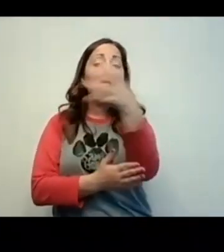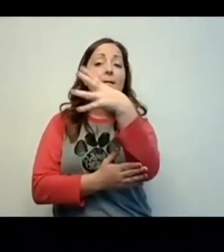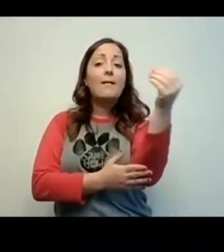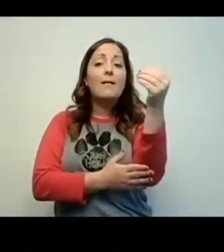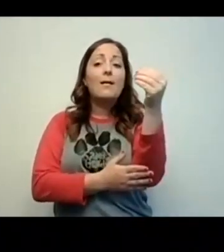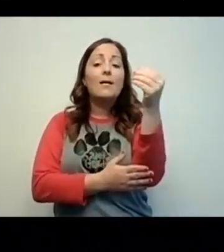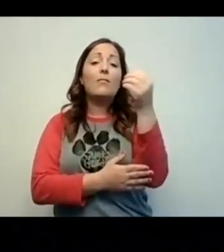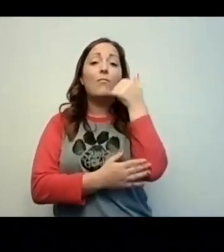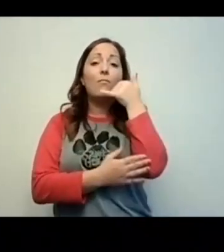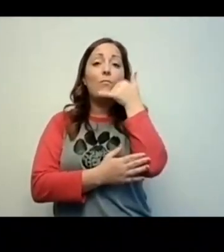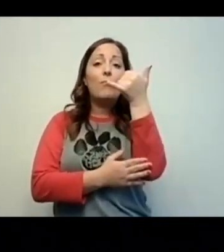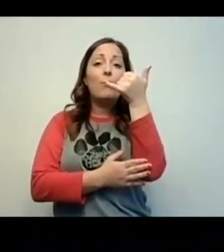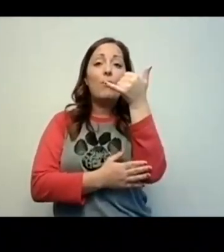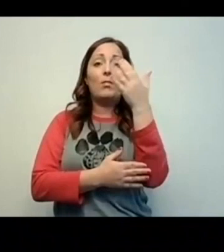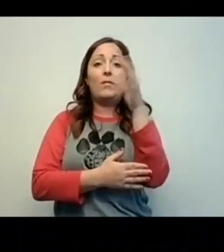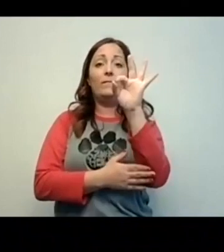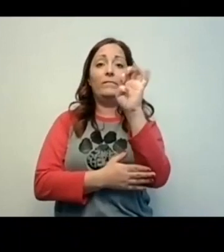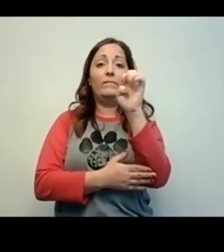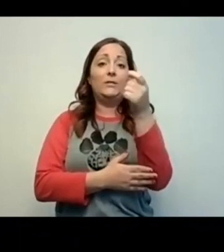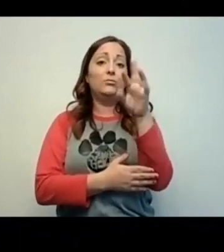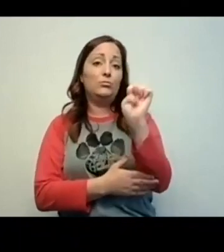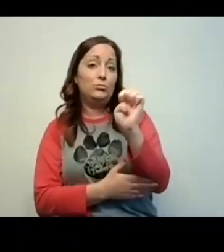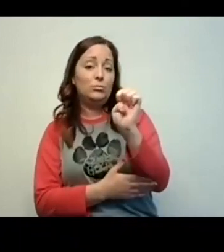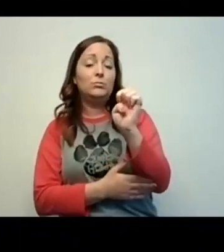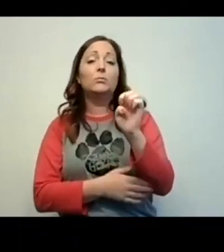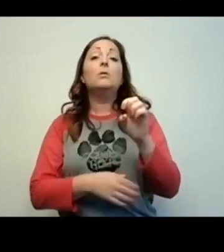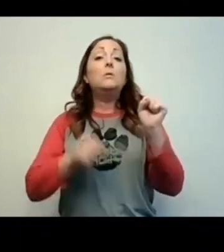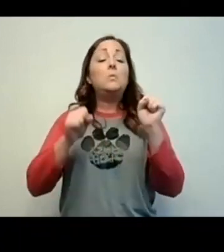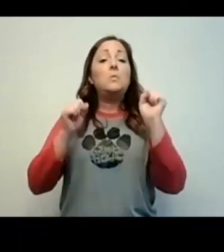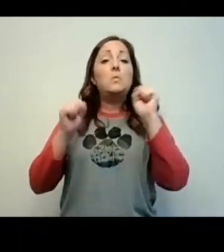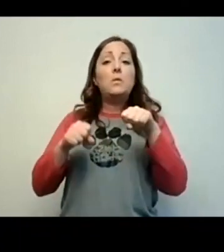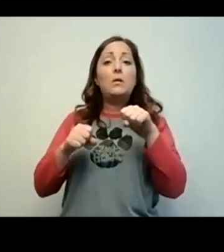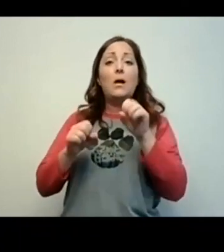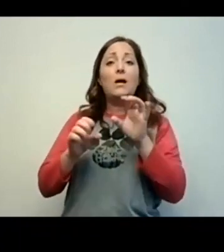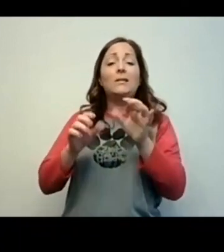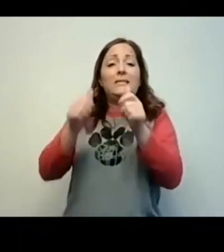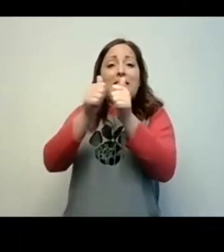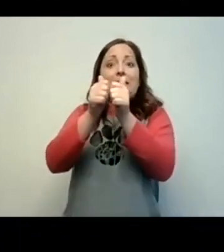Teams has a nice chat and call feature as well.